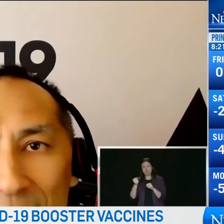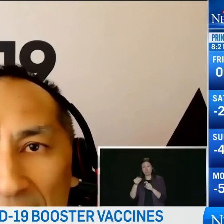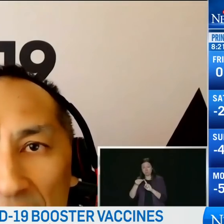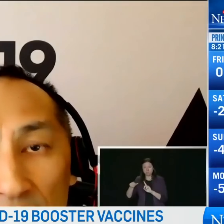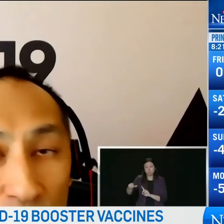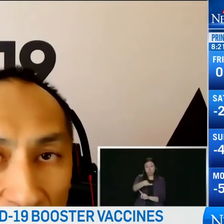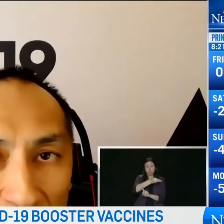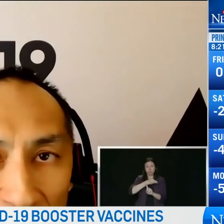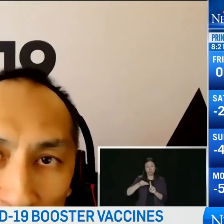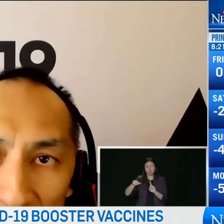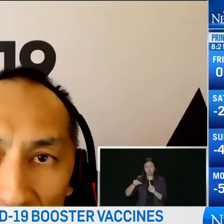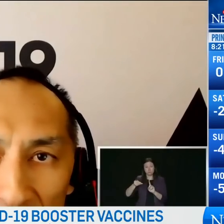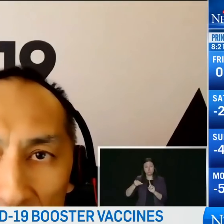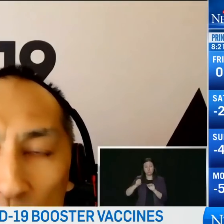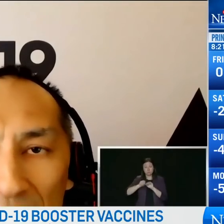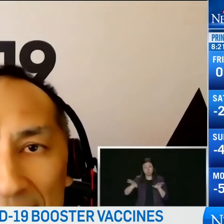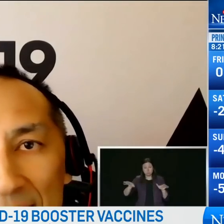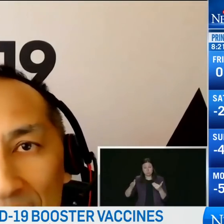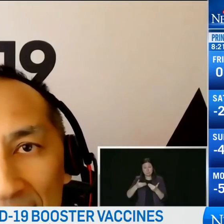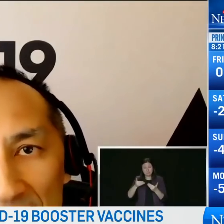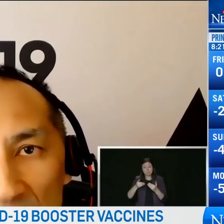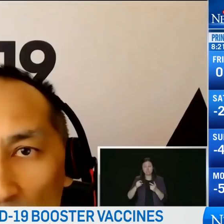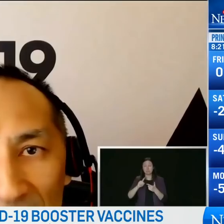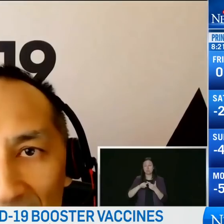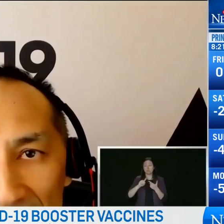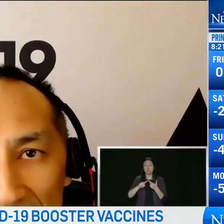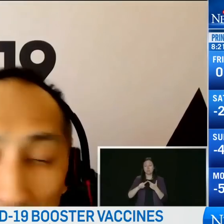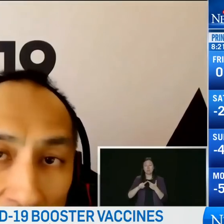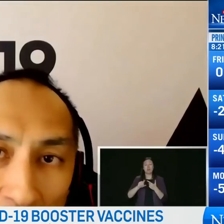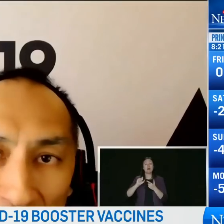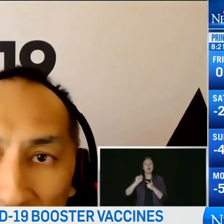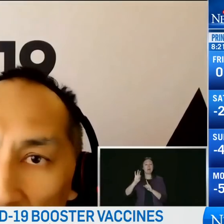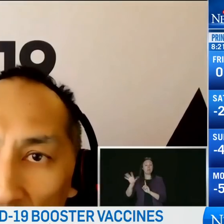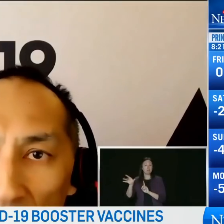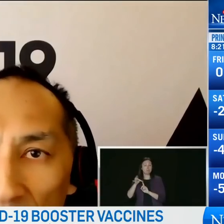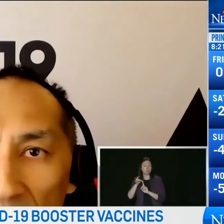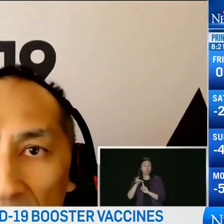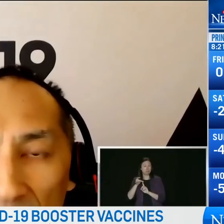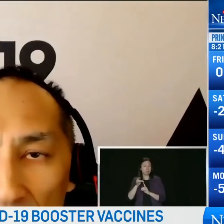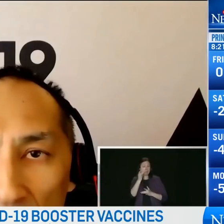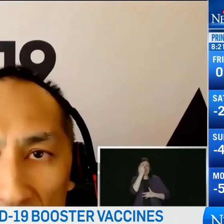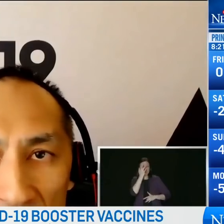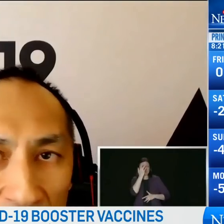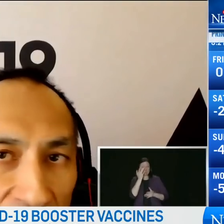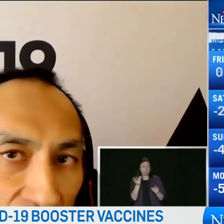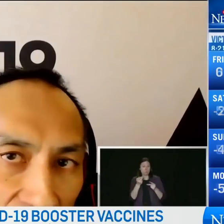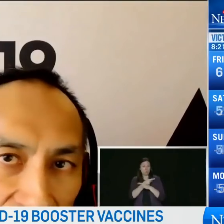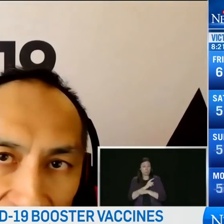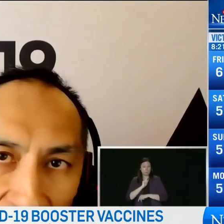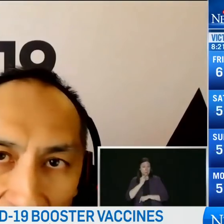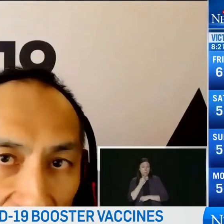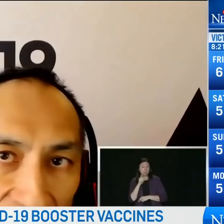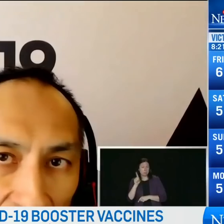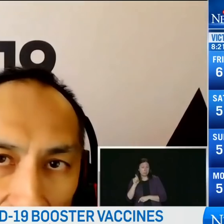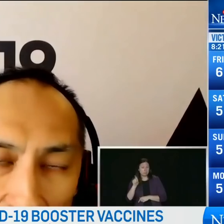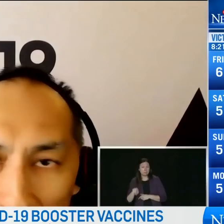TO ANY VARIANT OF CONCERN. IS IT MORE TRANSMISSIBLE?